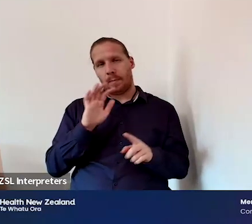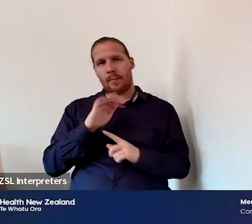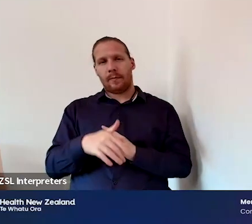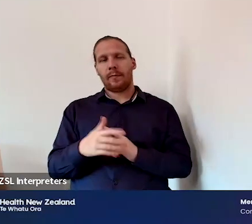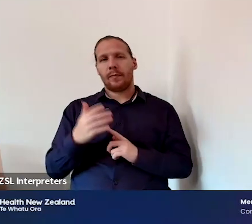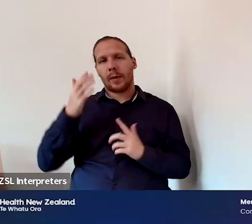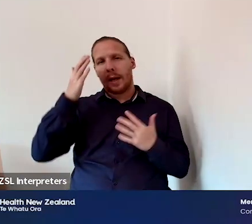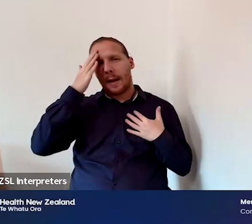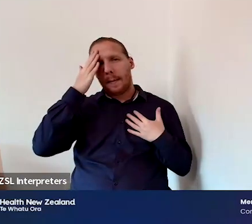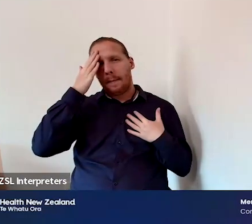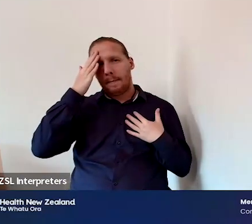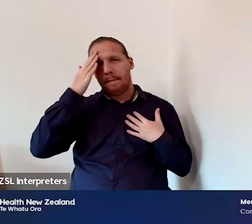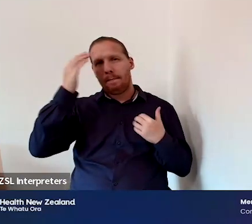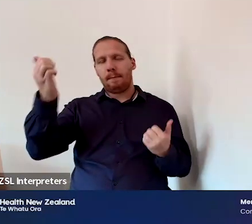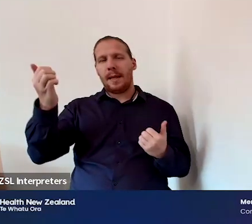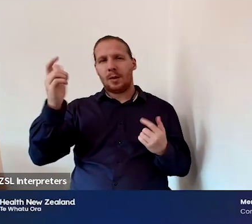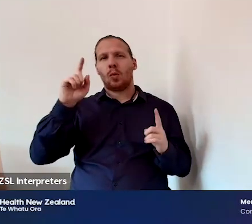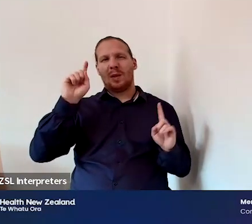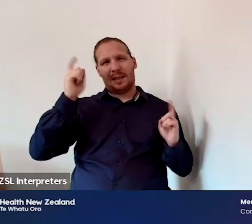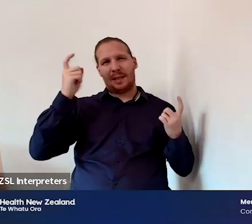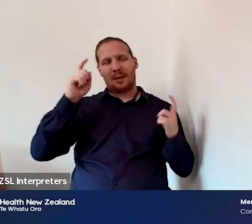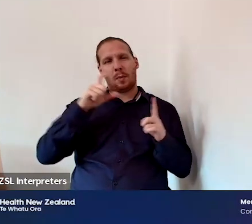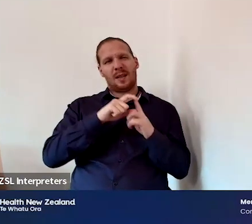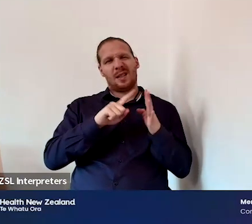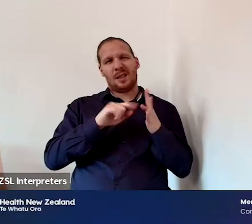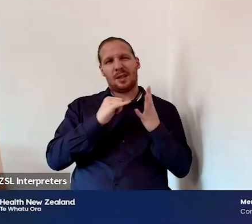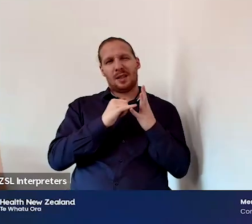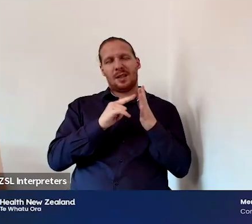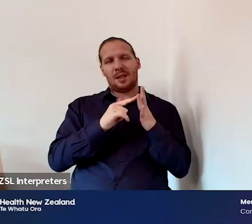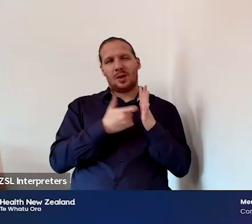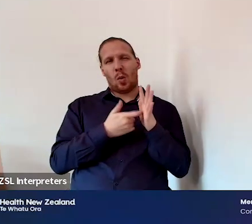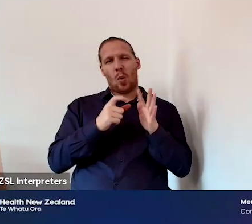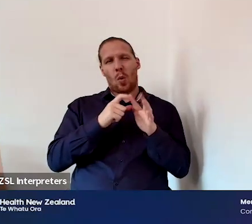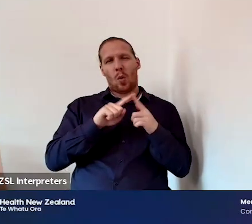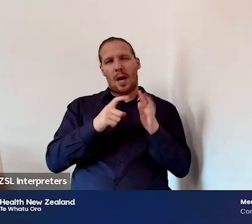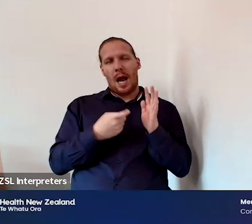But we'll be starting with child and youth. Both because that makes sense chronologically, but also as I